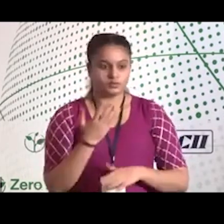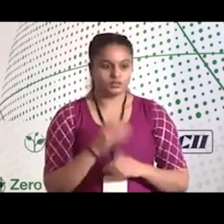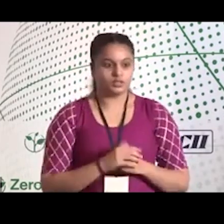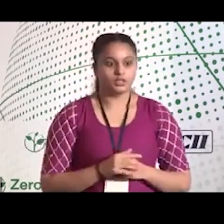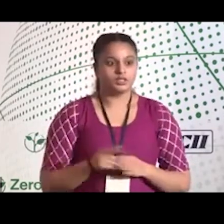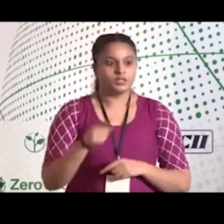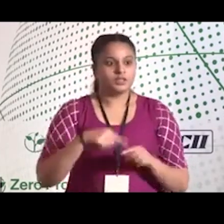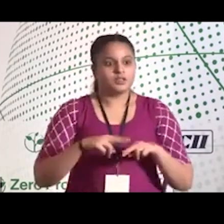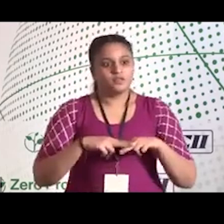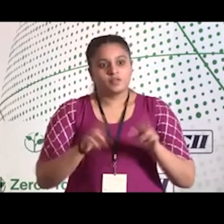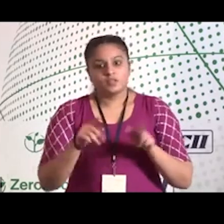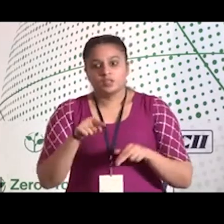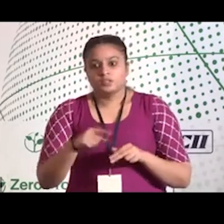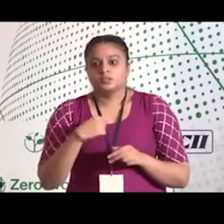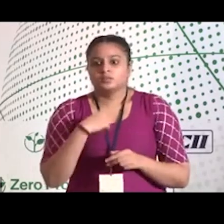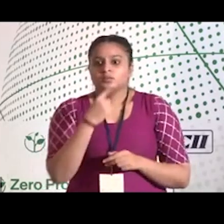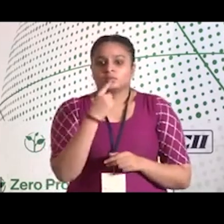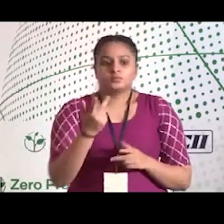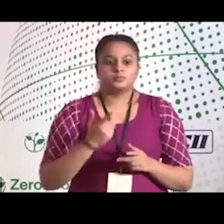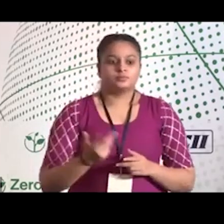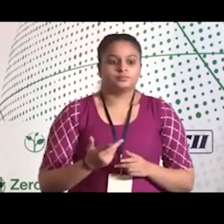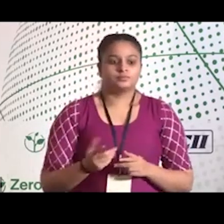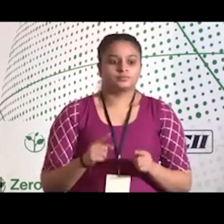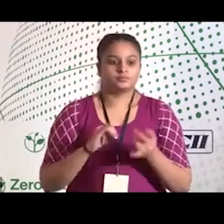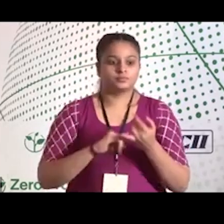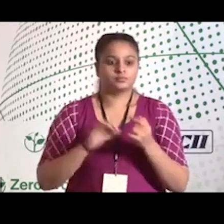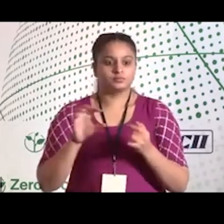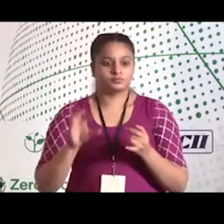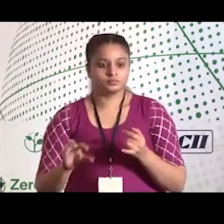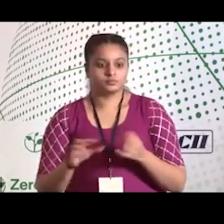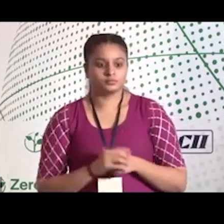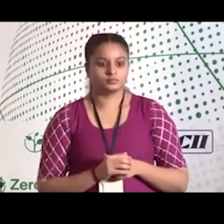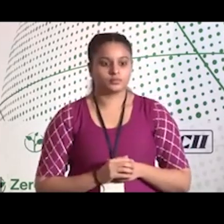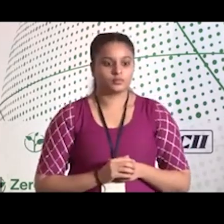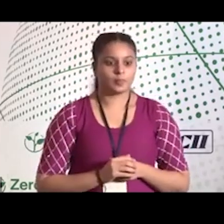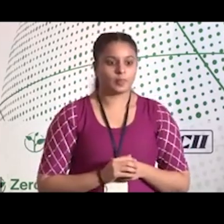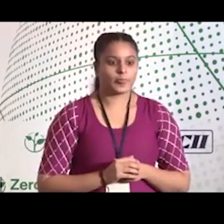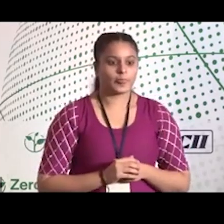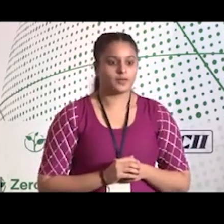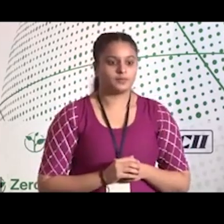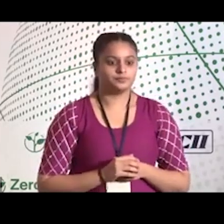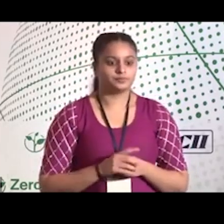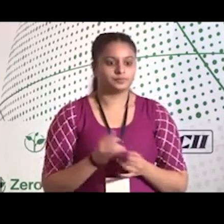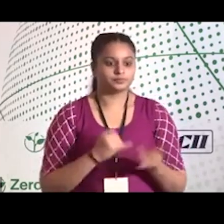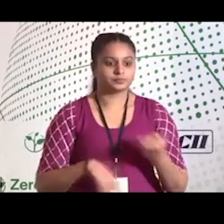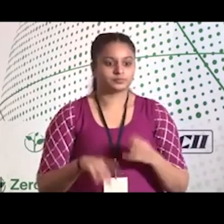And funnily enough, you had just spoken about the Sri Lankan example, the business mentors women.